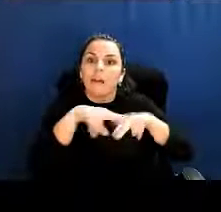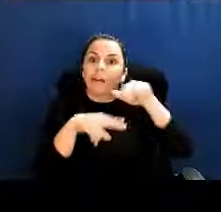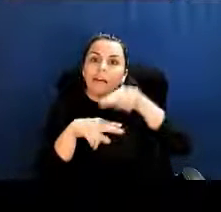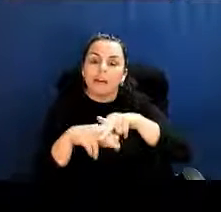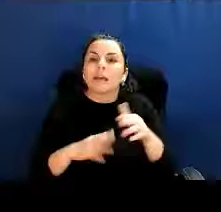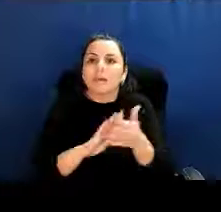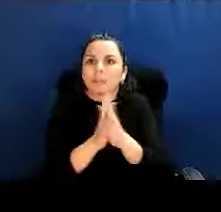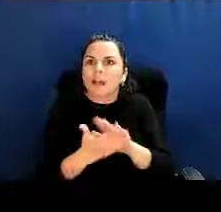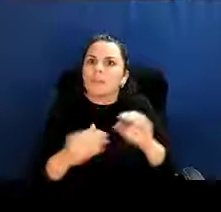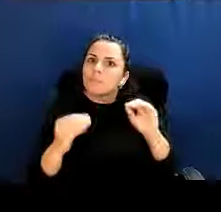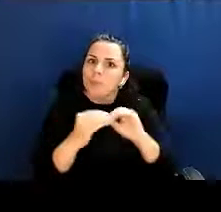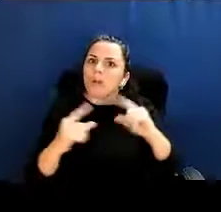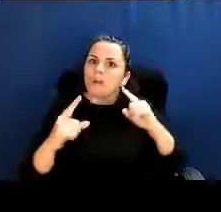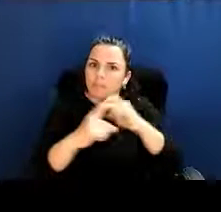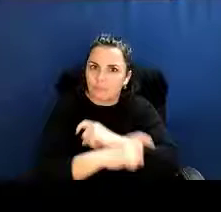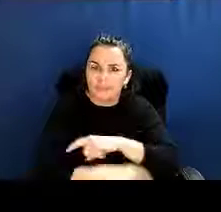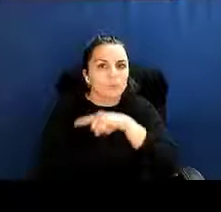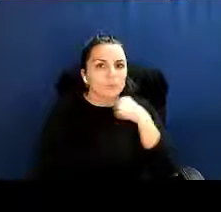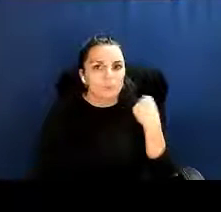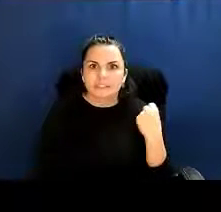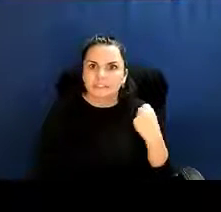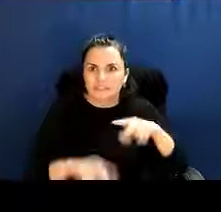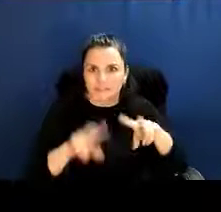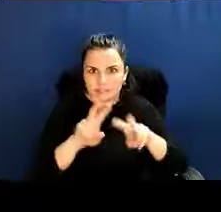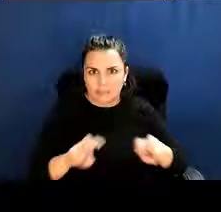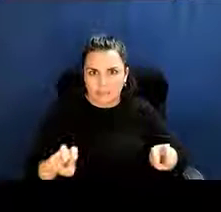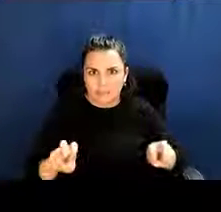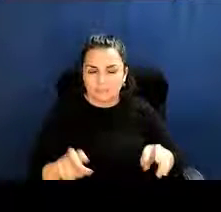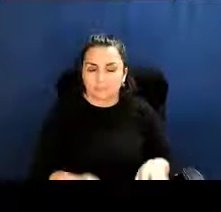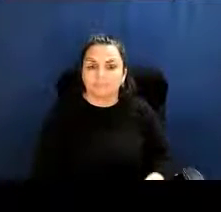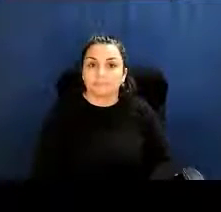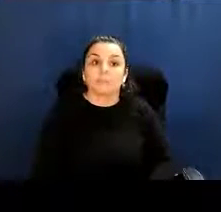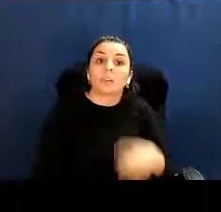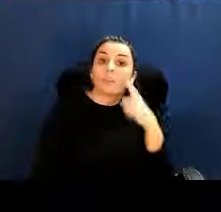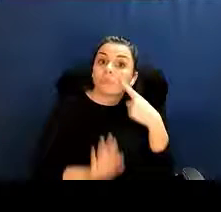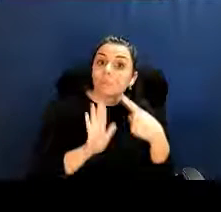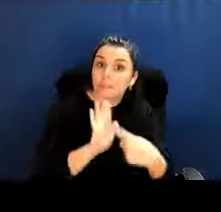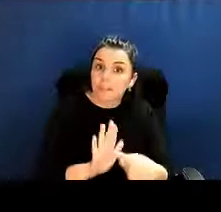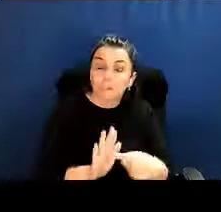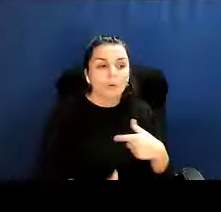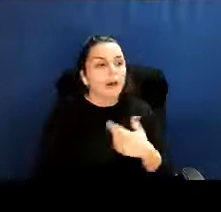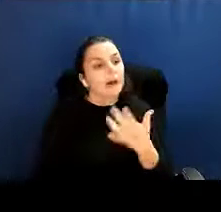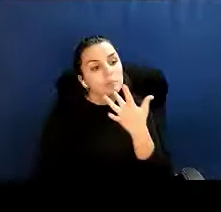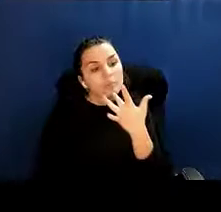So to give you an example, if you plan to interview nurses for a research study